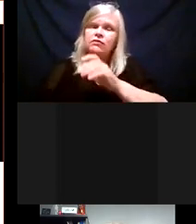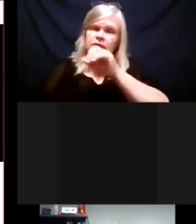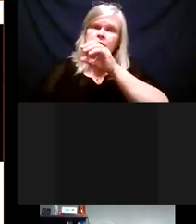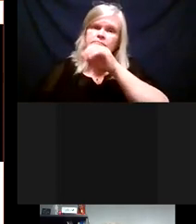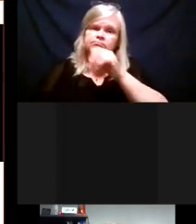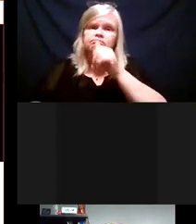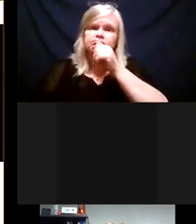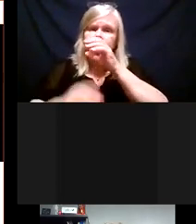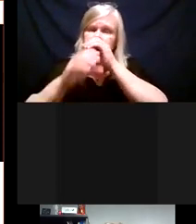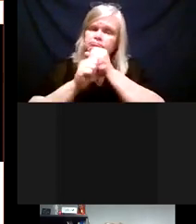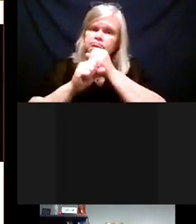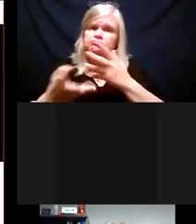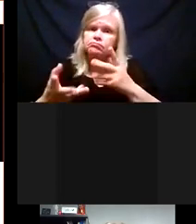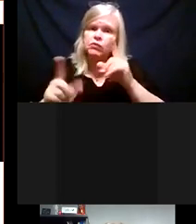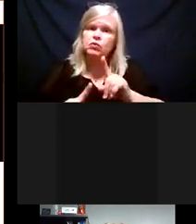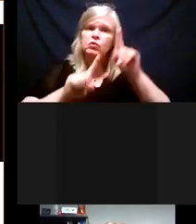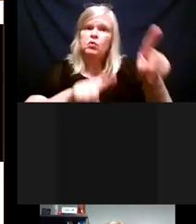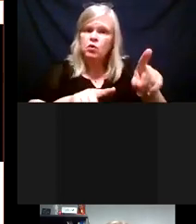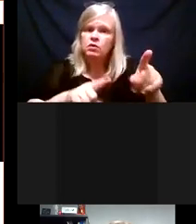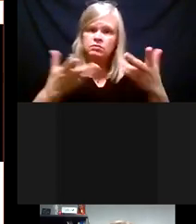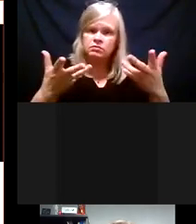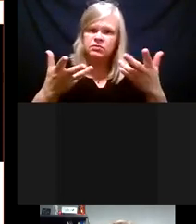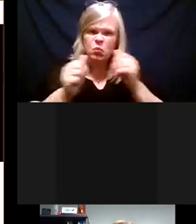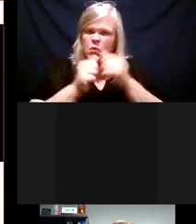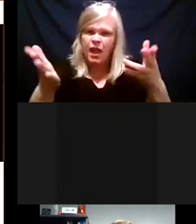CONFIDENTIAL WITHOUT SOME SORT OF RELEASE, RIGHT?